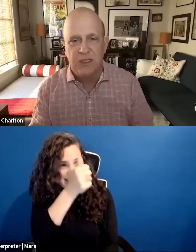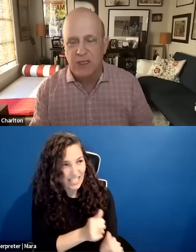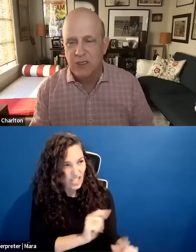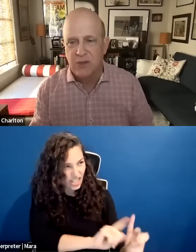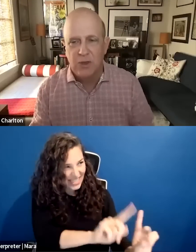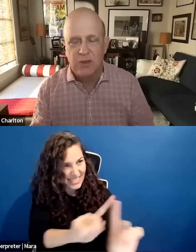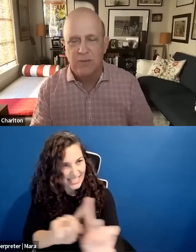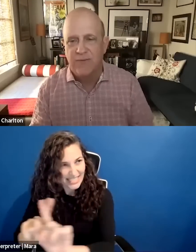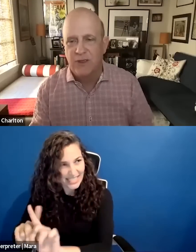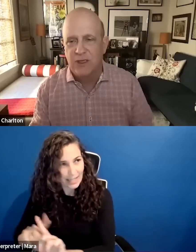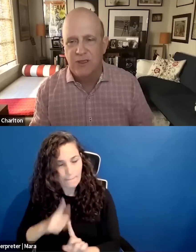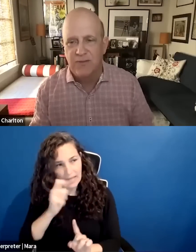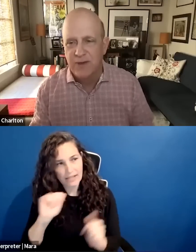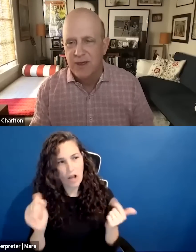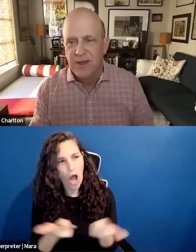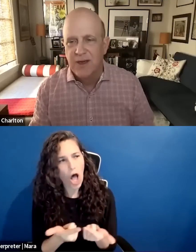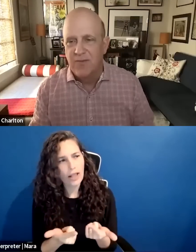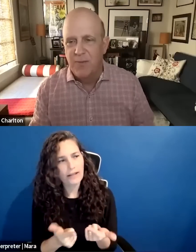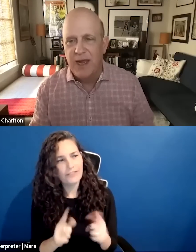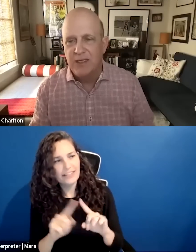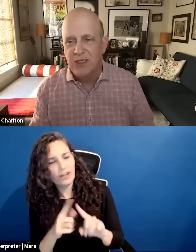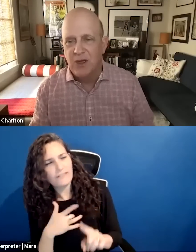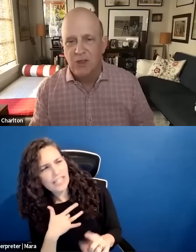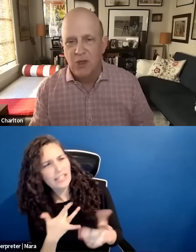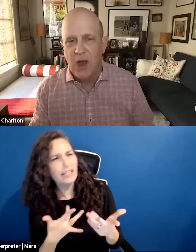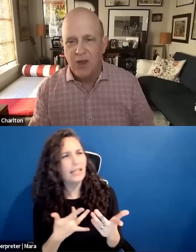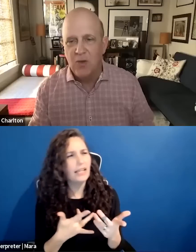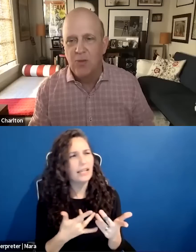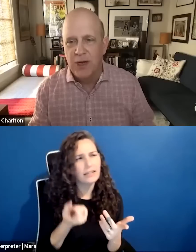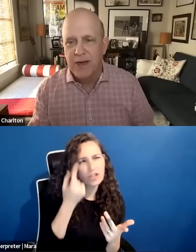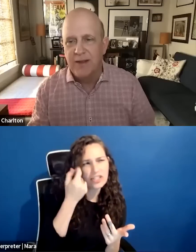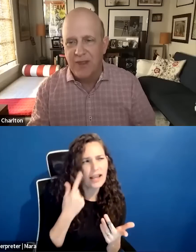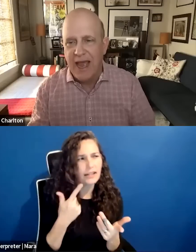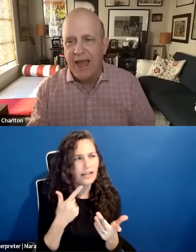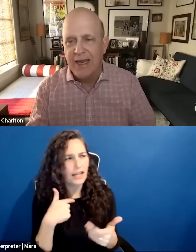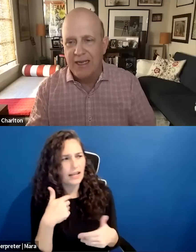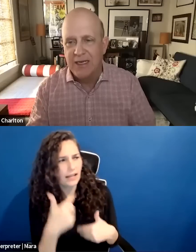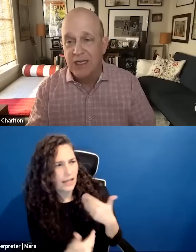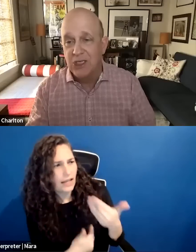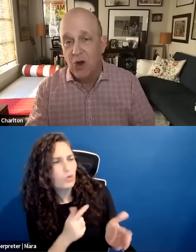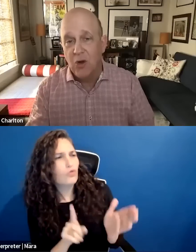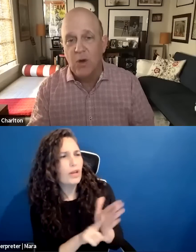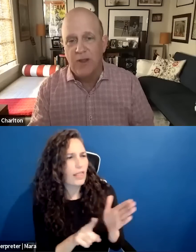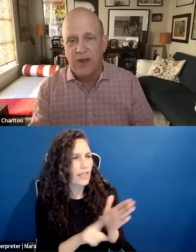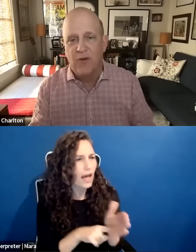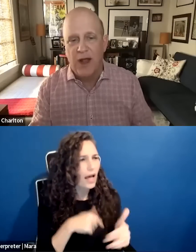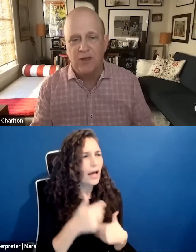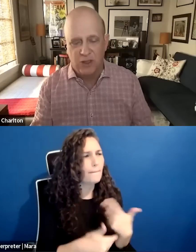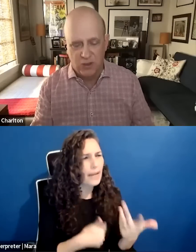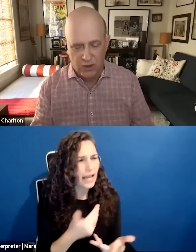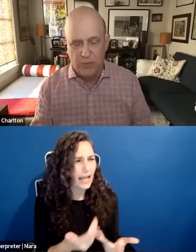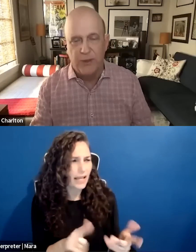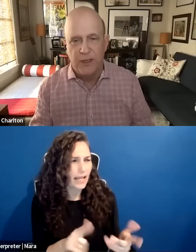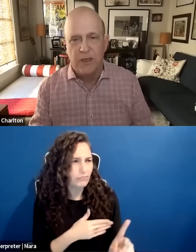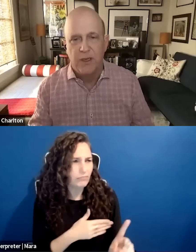different senses of rhythm, different sense of pace. So how you bring that into, it's a hard one I think for actors to